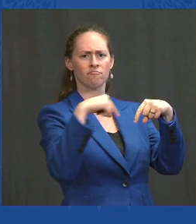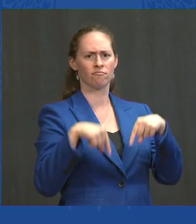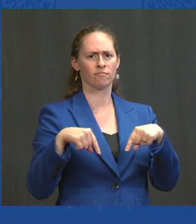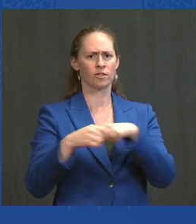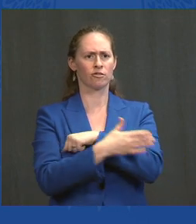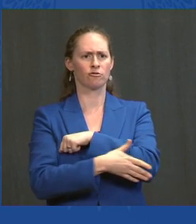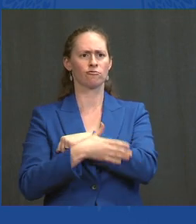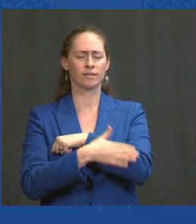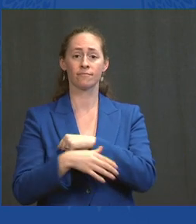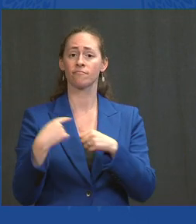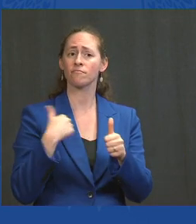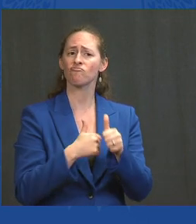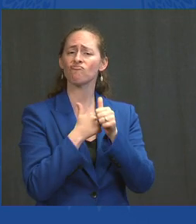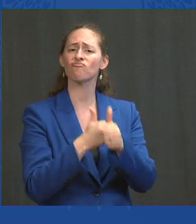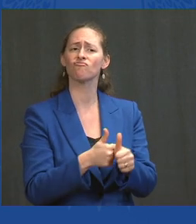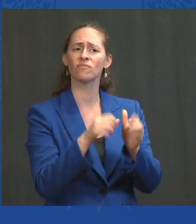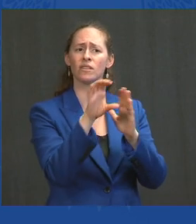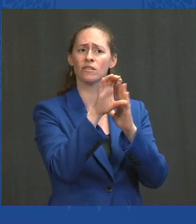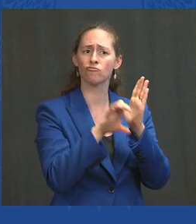and laws of the United States of America